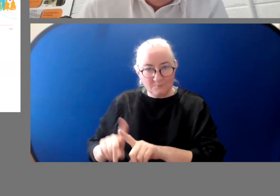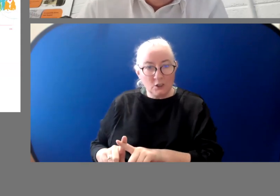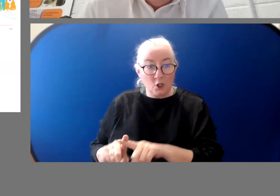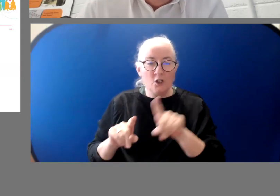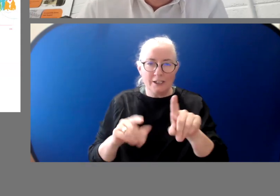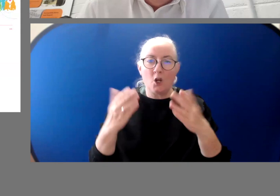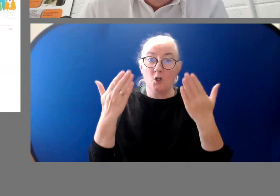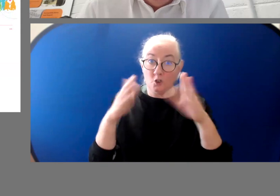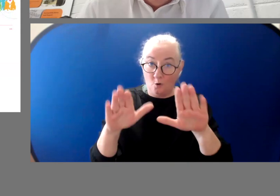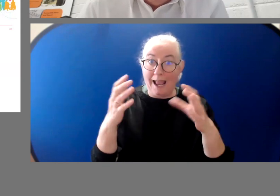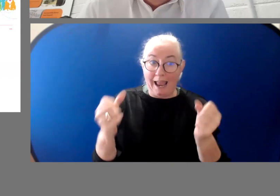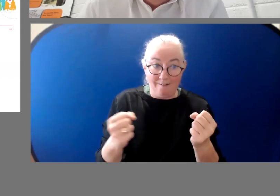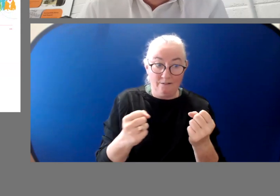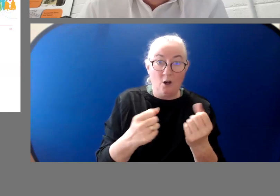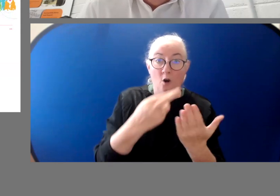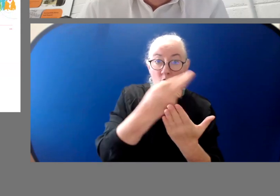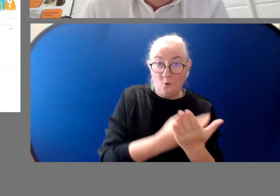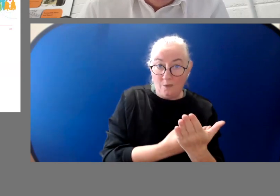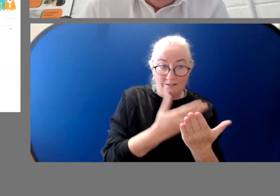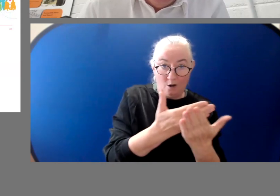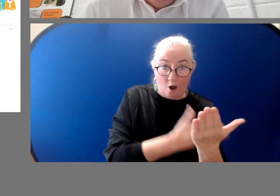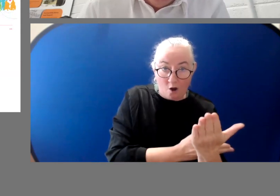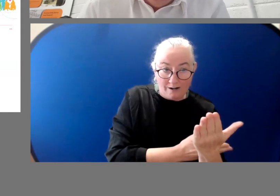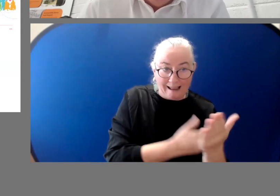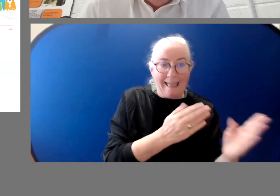that there are regulation requirements and there are good practice requirements and we'll be